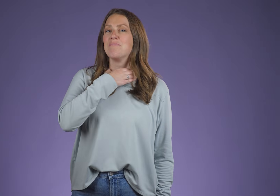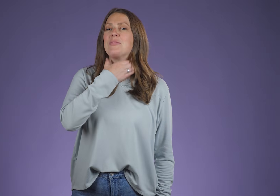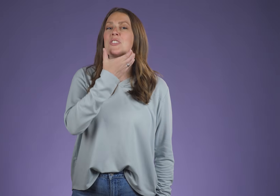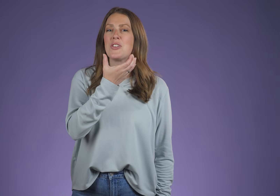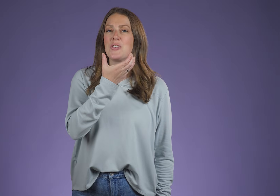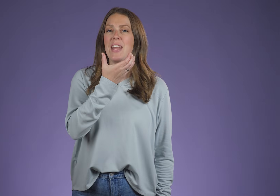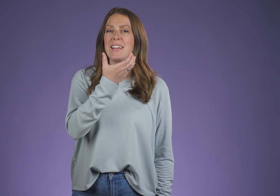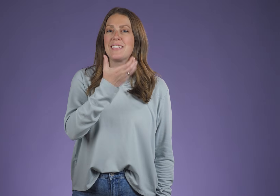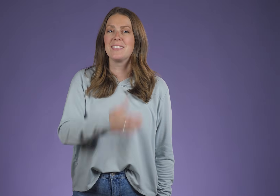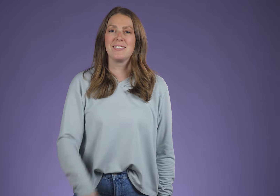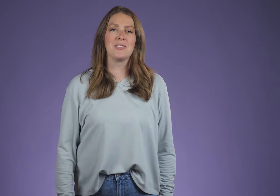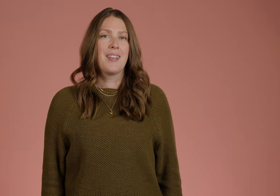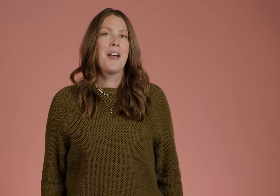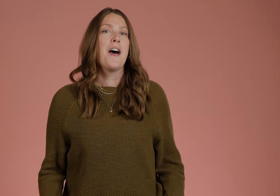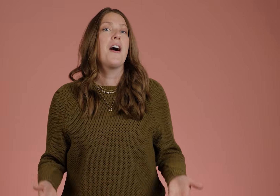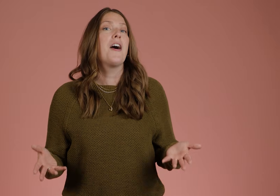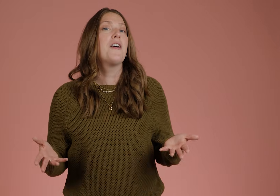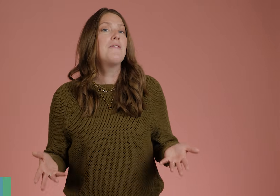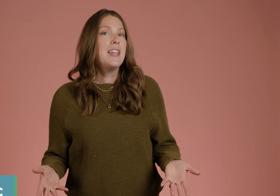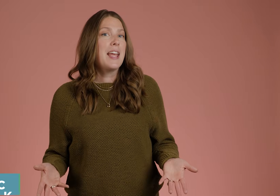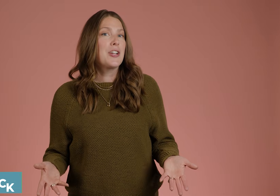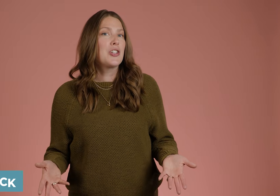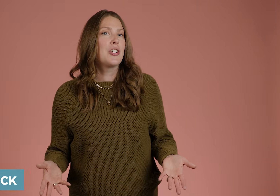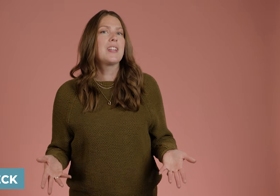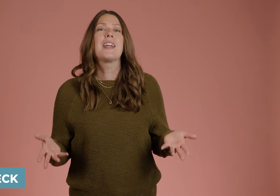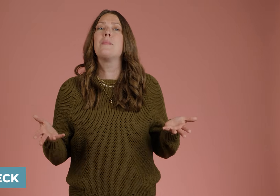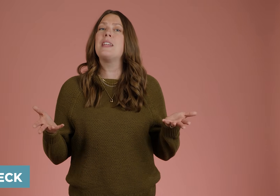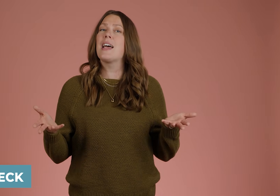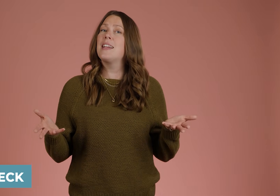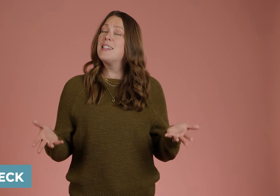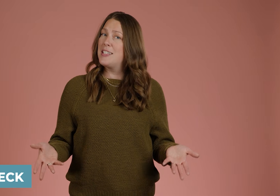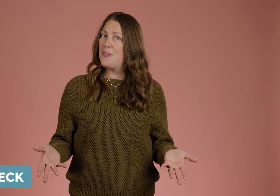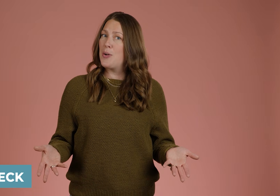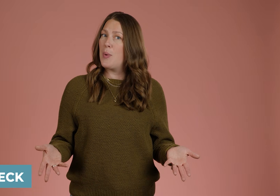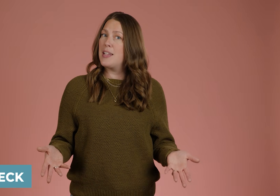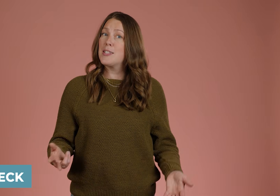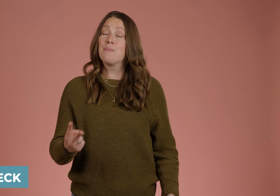Turtleneck. A v neck shirt can be signed different ways.